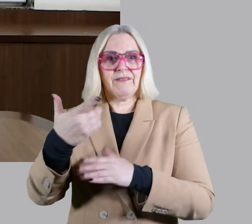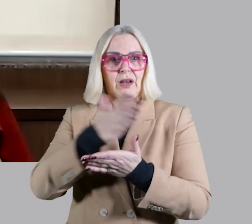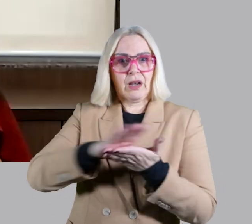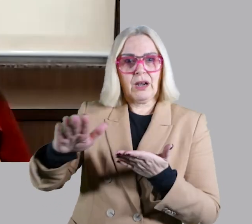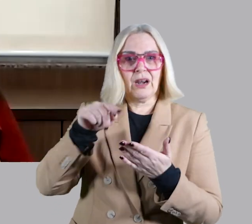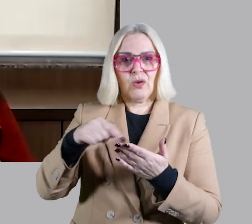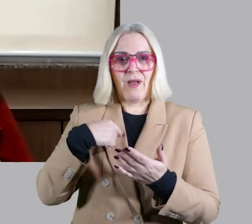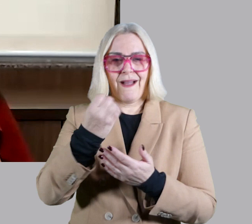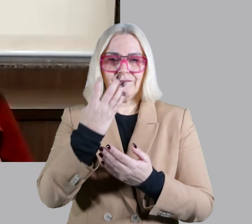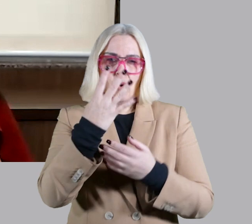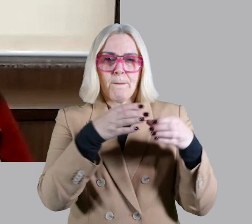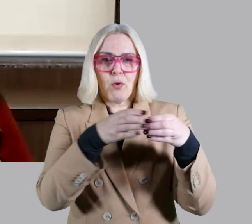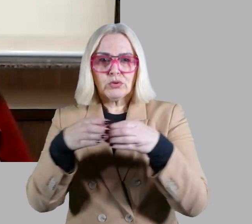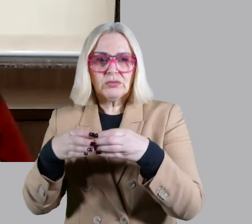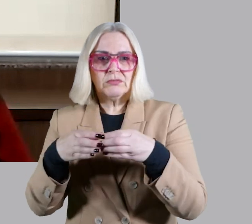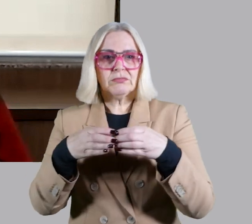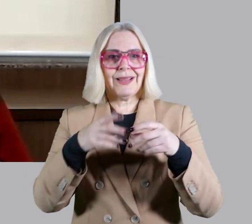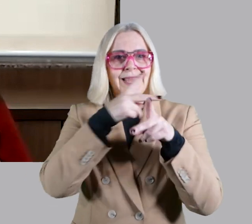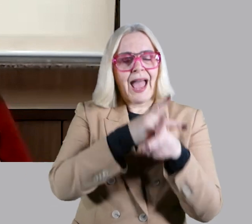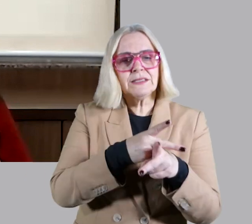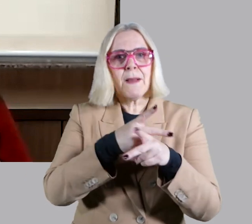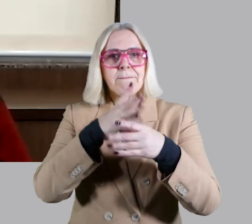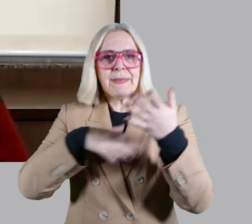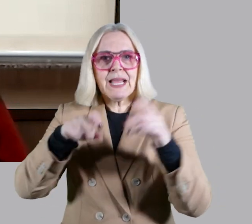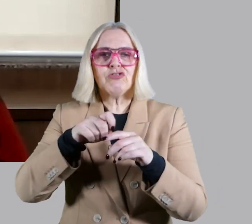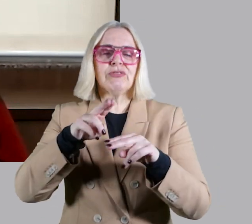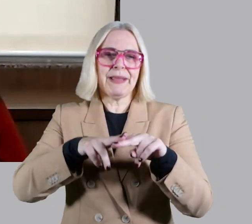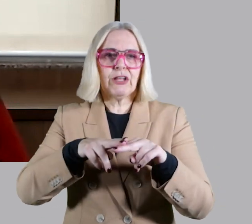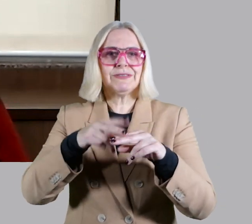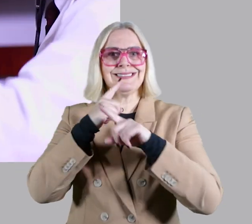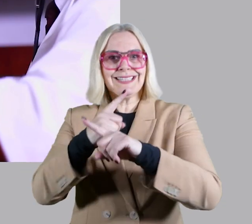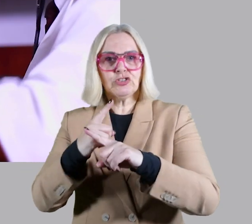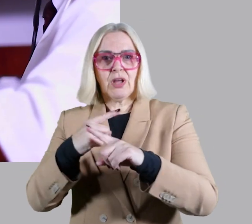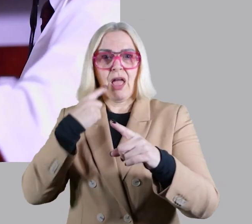Eliminate sickle cell by 2047.